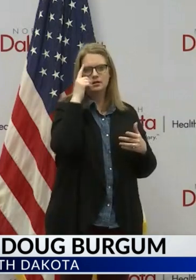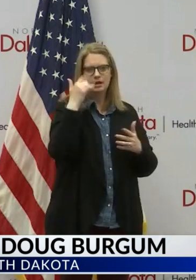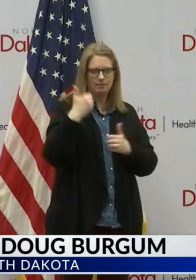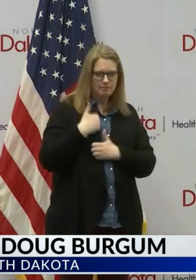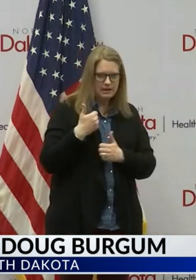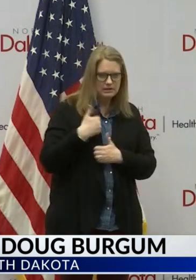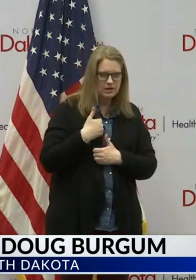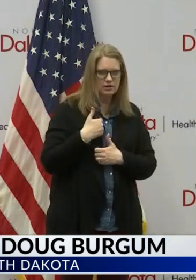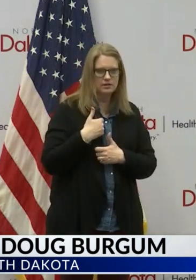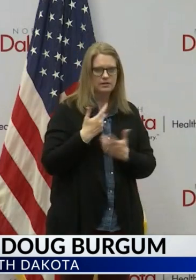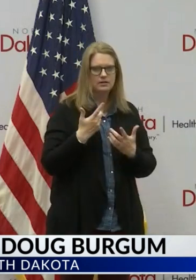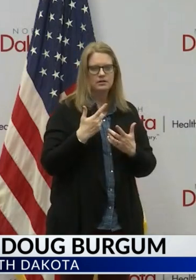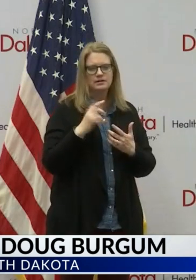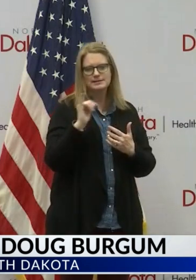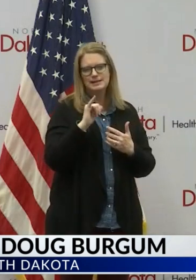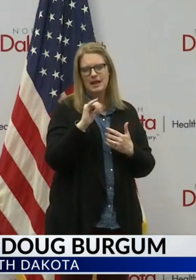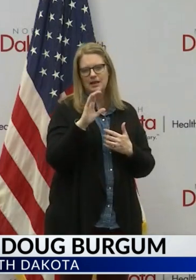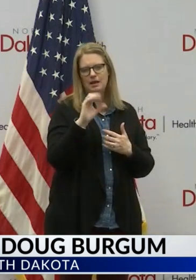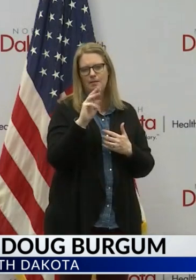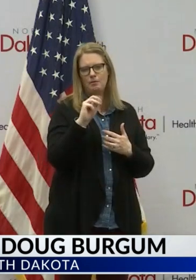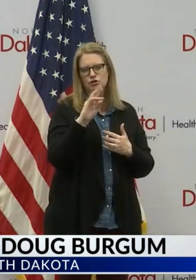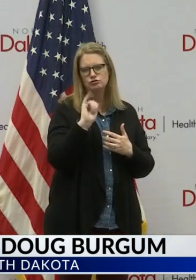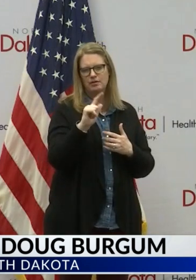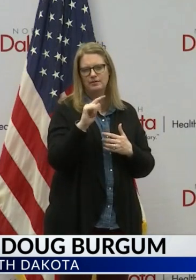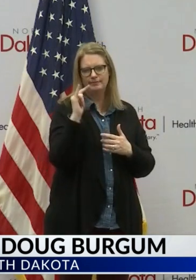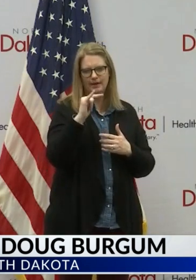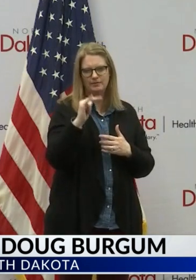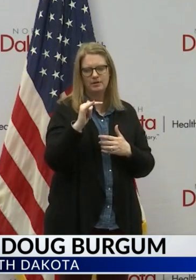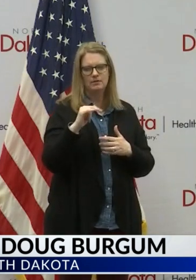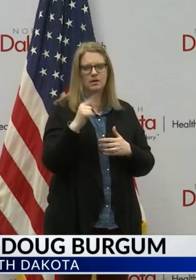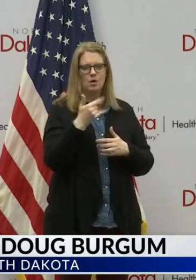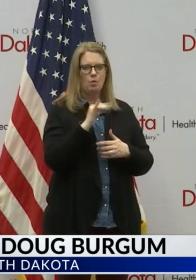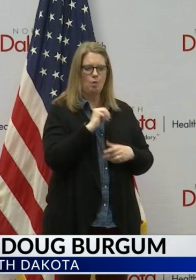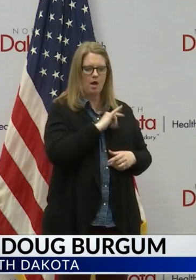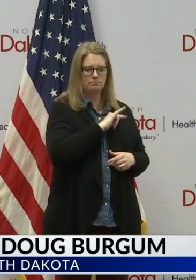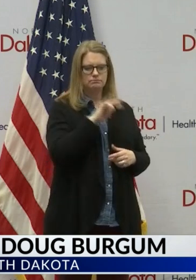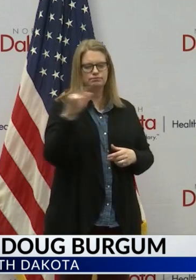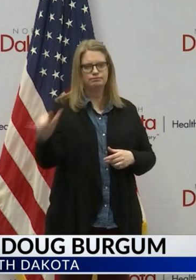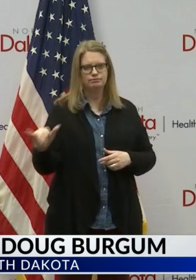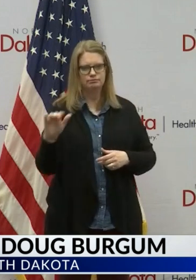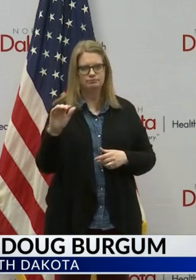FLYING BACK ATLANTA THIS MORNING. THERE IS A -- A MILITARY BUT